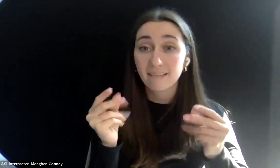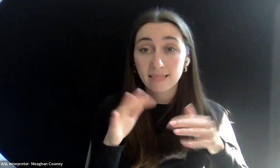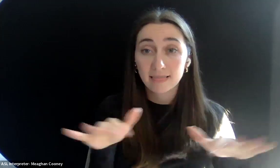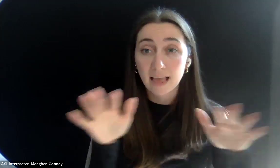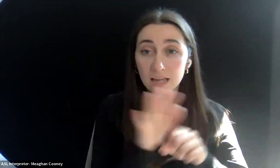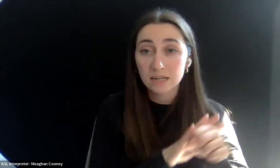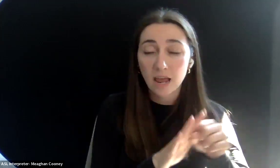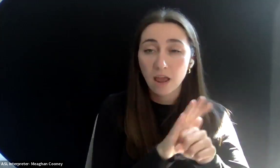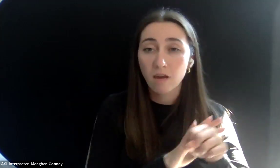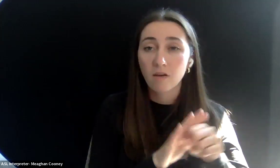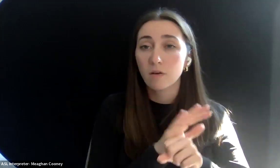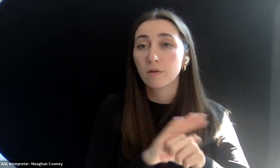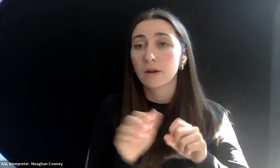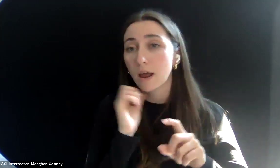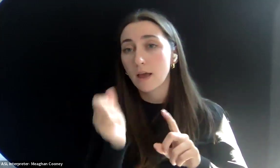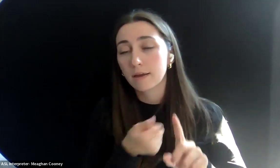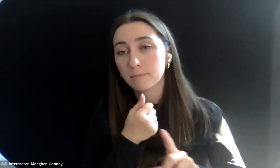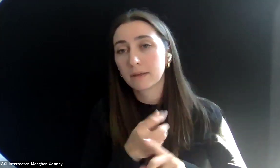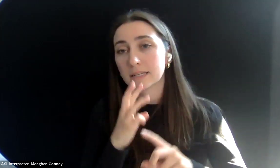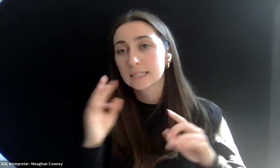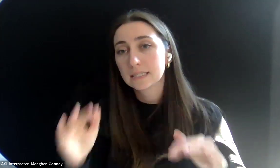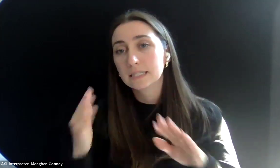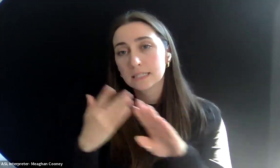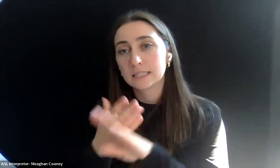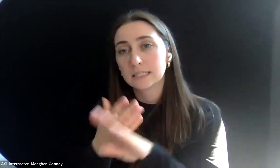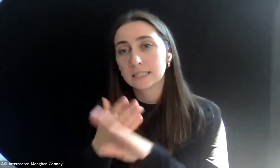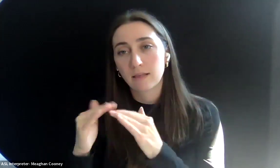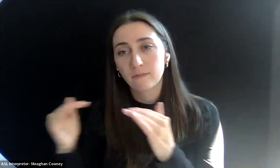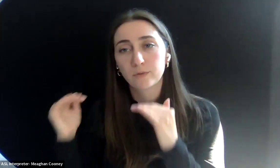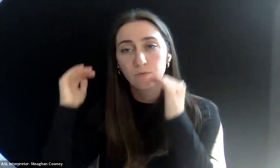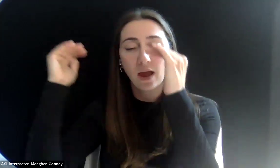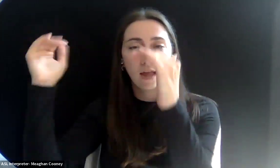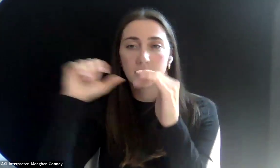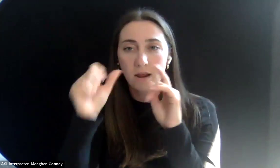So if if the tool returns a not exposed rating, then the EIR